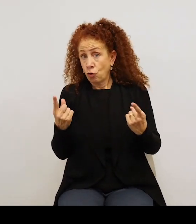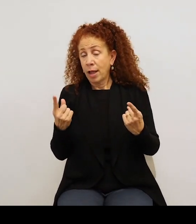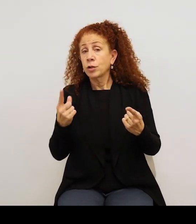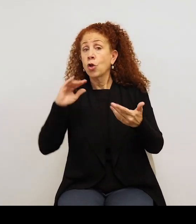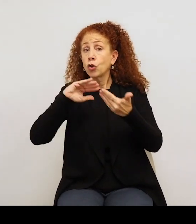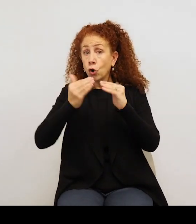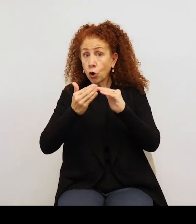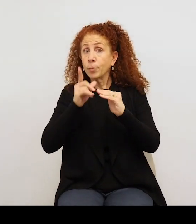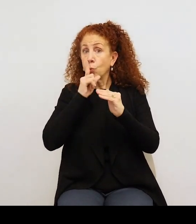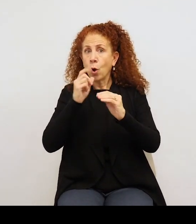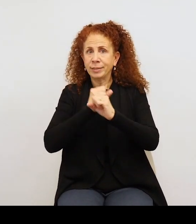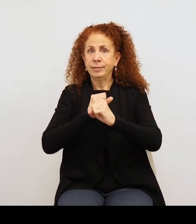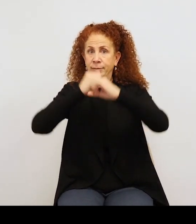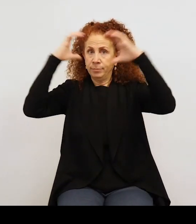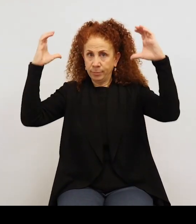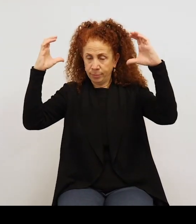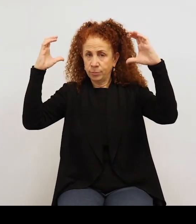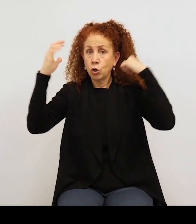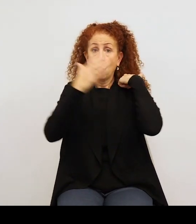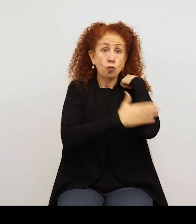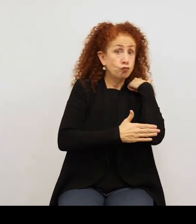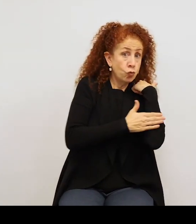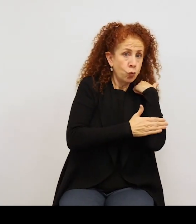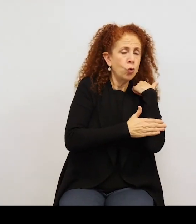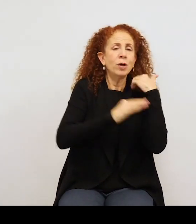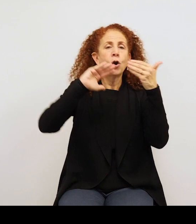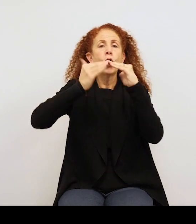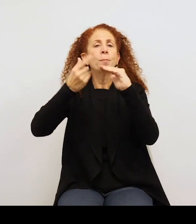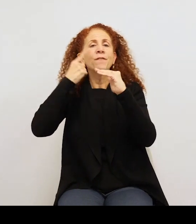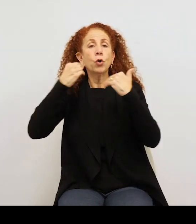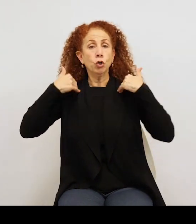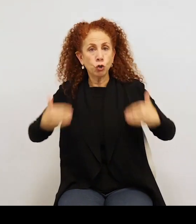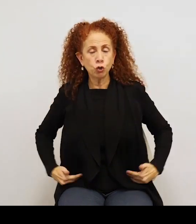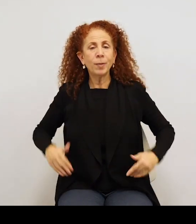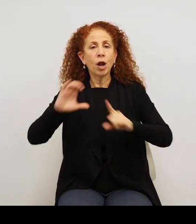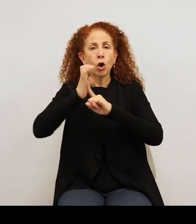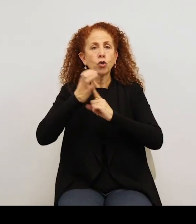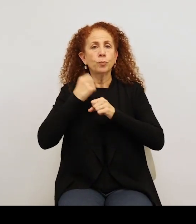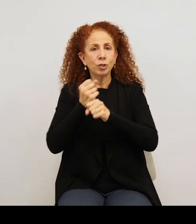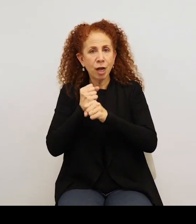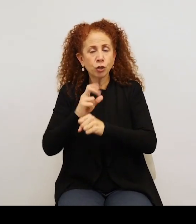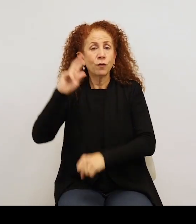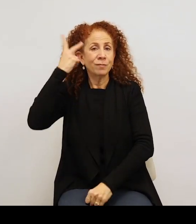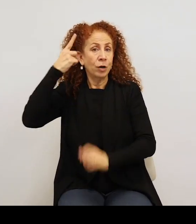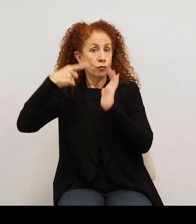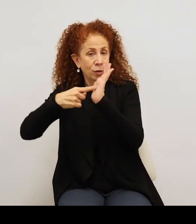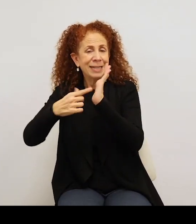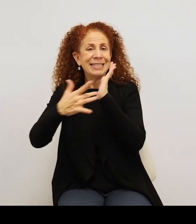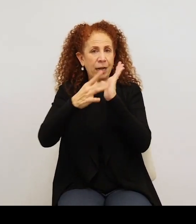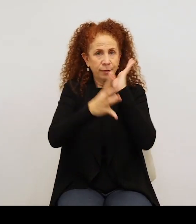was depicted as the human realm of cultural production, political representation, technological innovation,